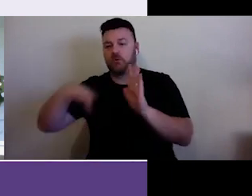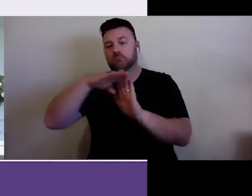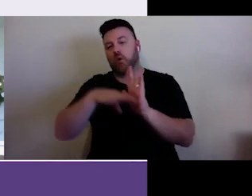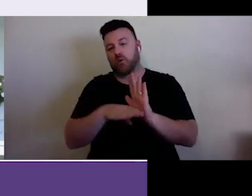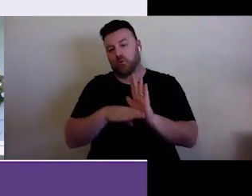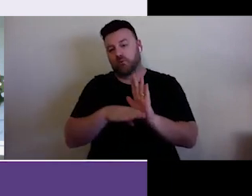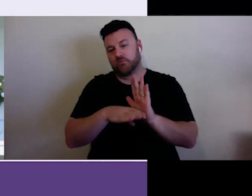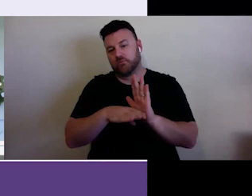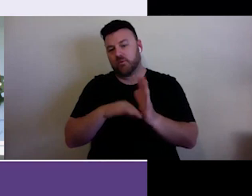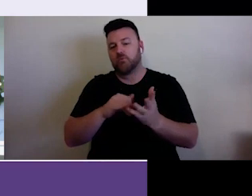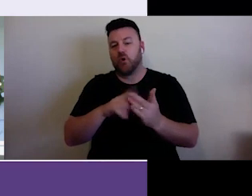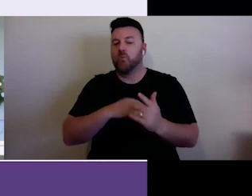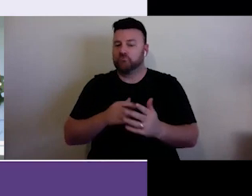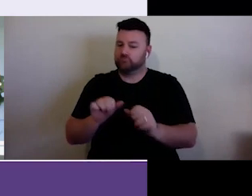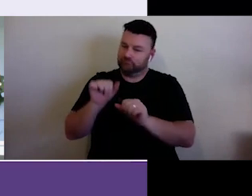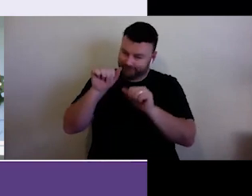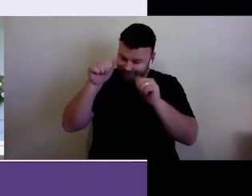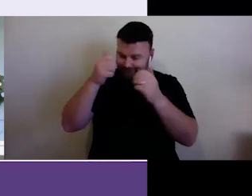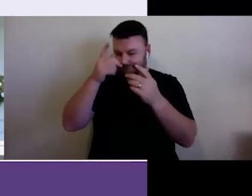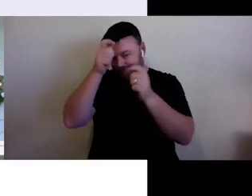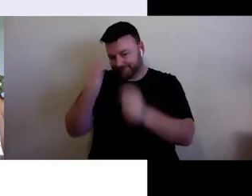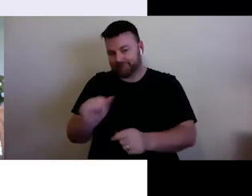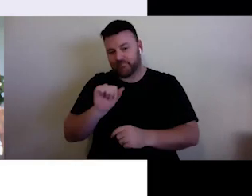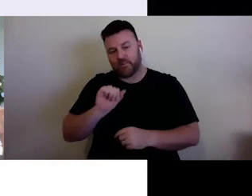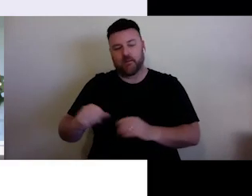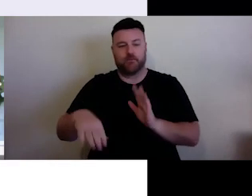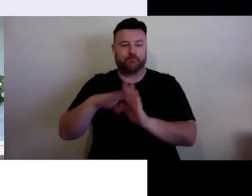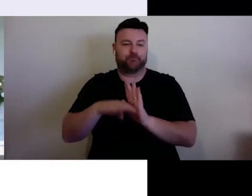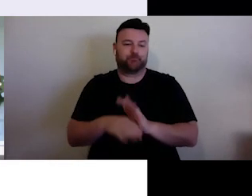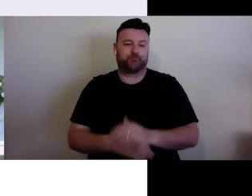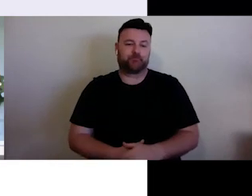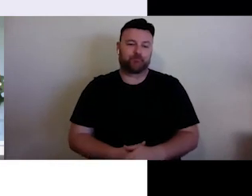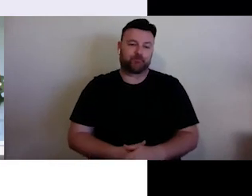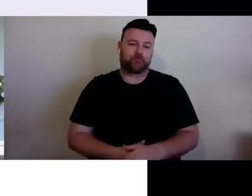cultural and intellectual property rights. So, that's a lot to think